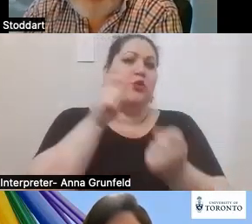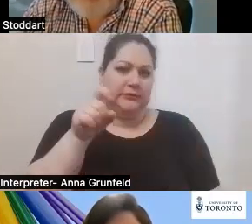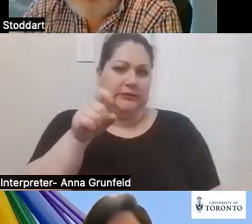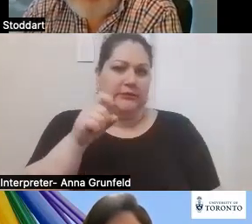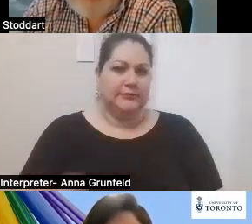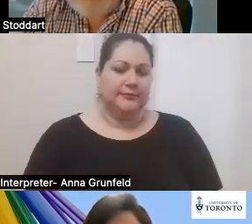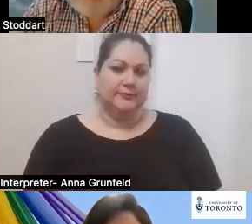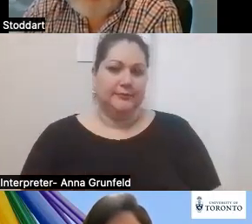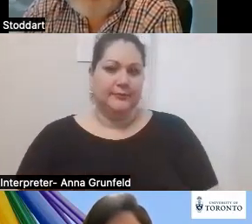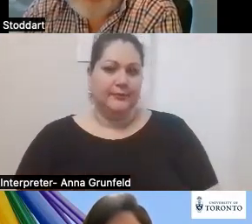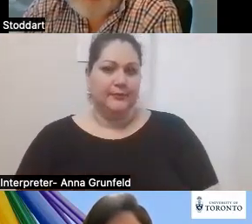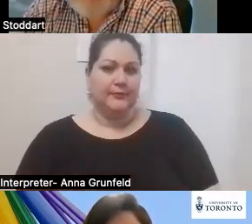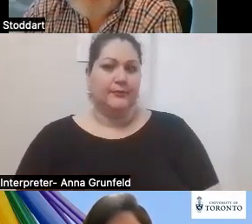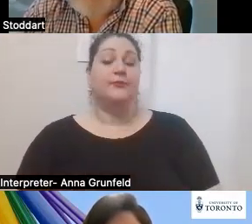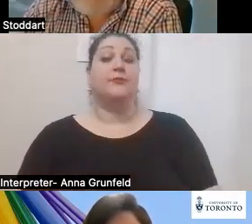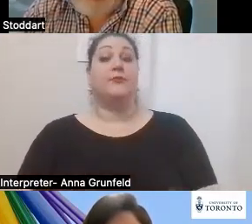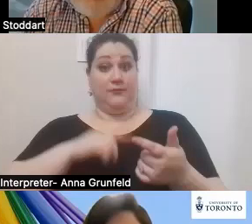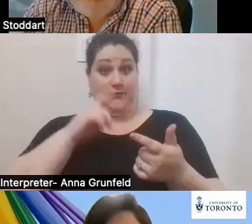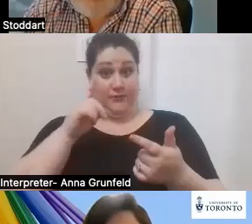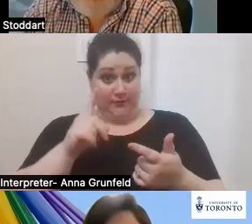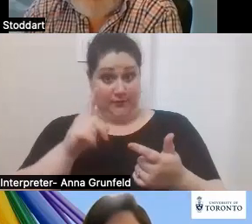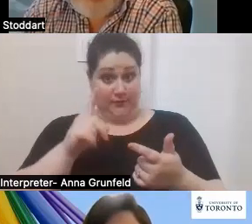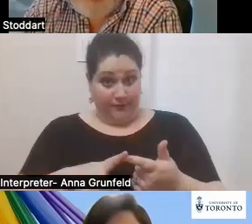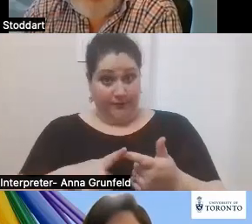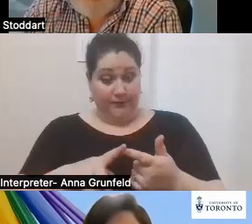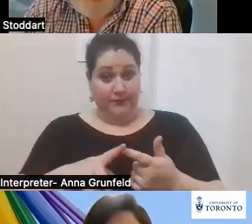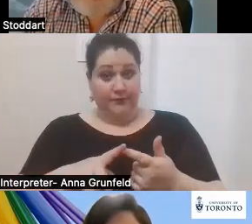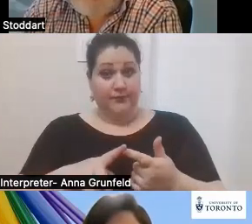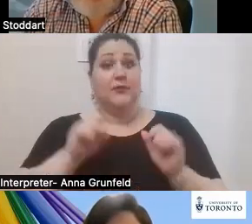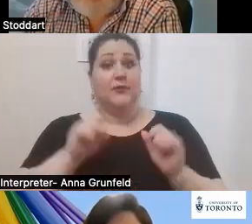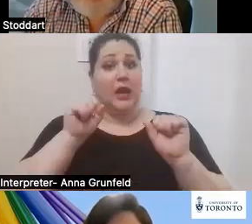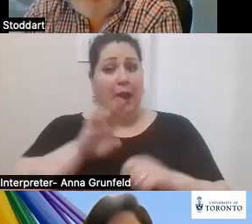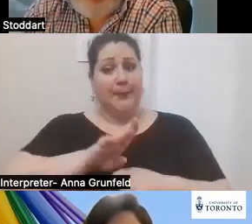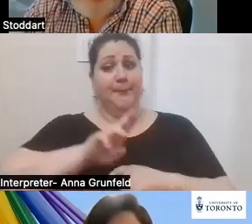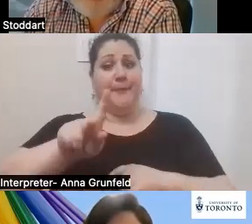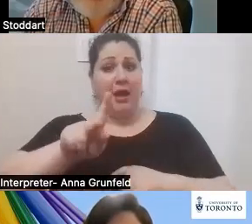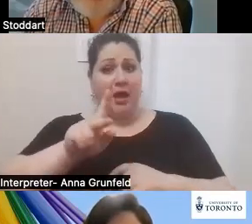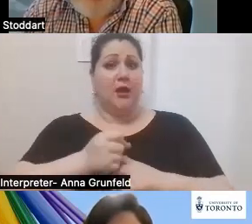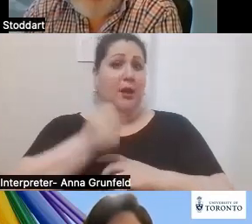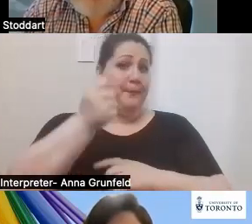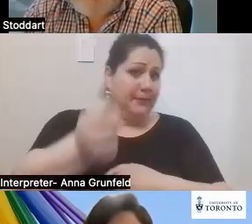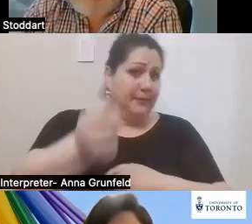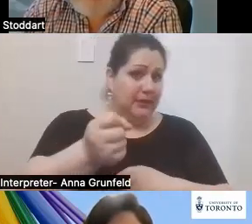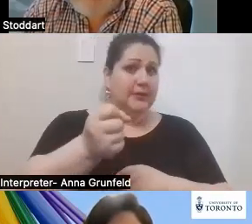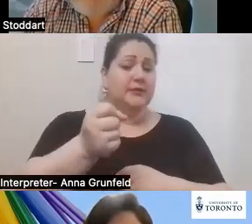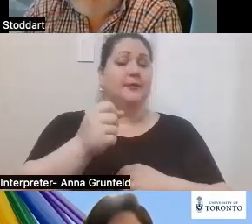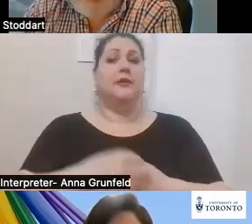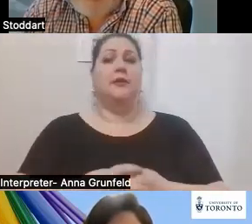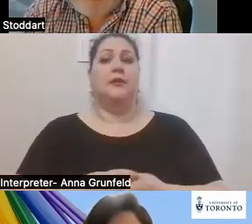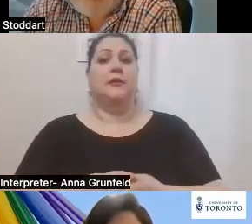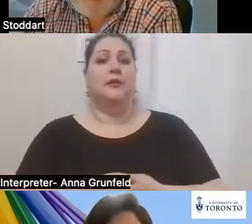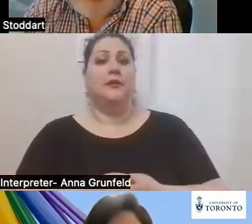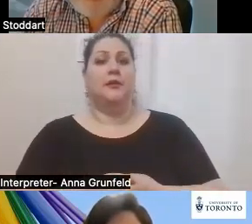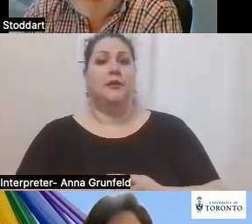Then they need to go back into a placement or an internship where there's awareness created